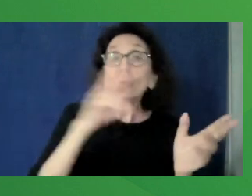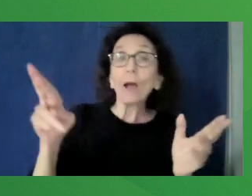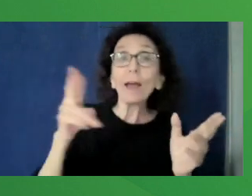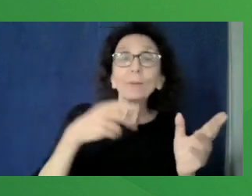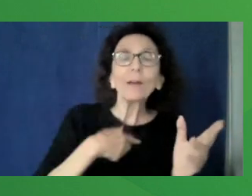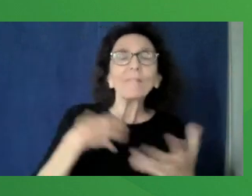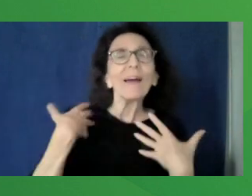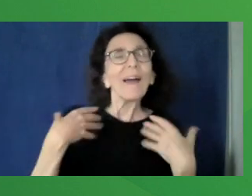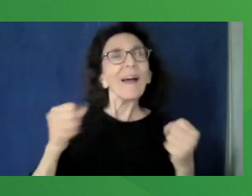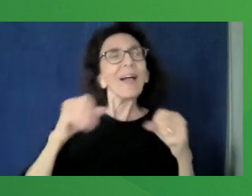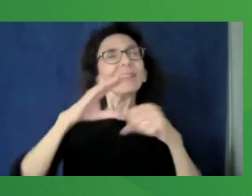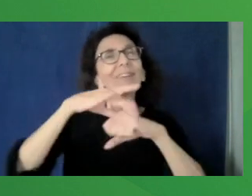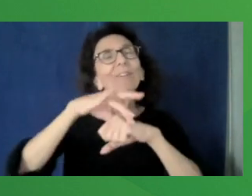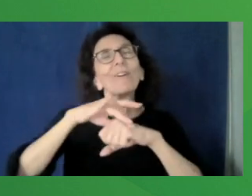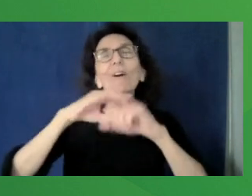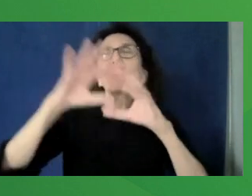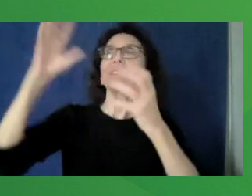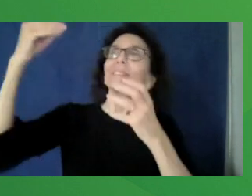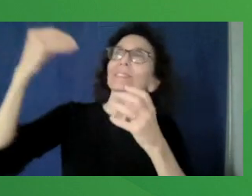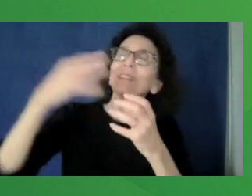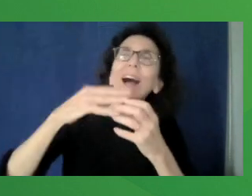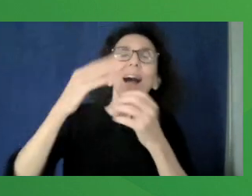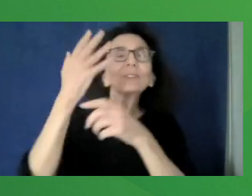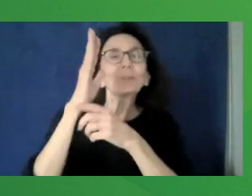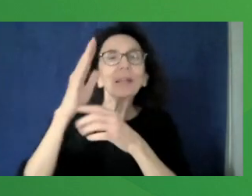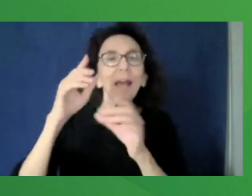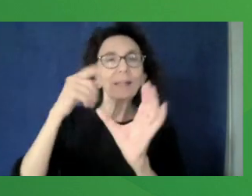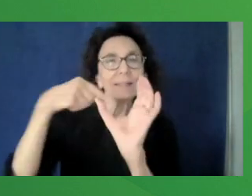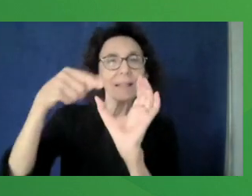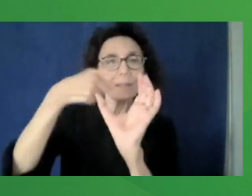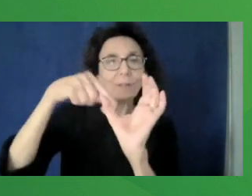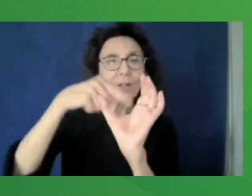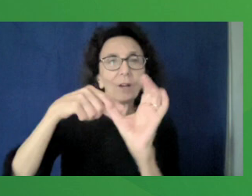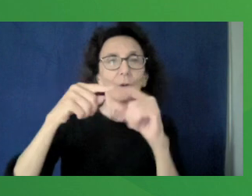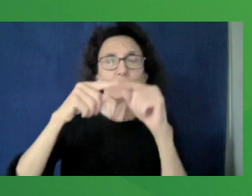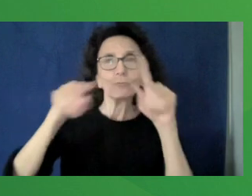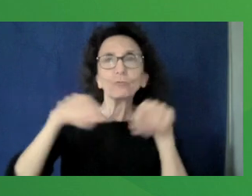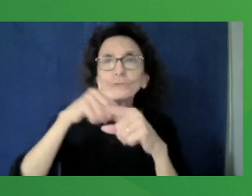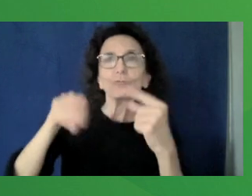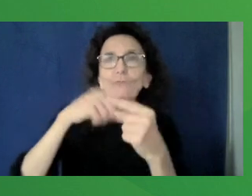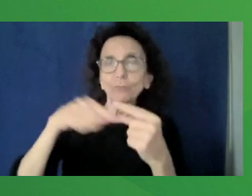and grass. And then we have the recycled sign in the middle. On our right, we have clean the earth.